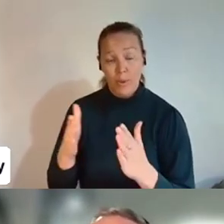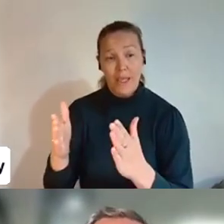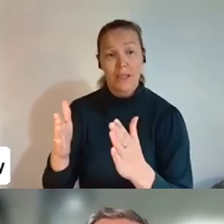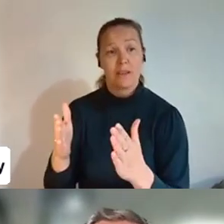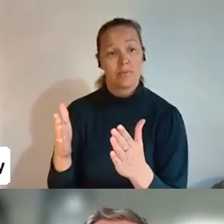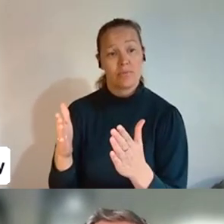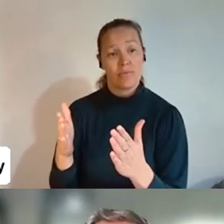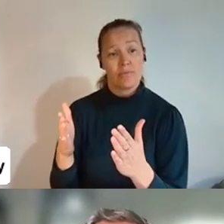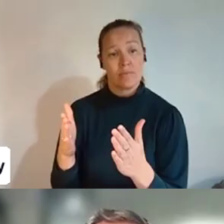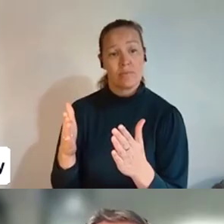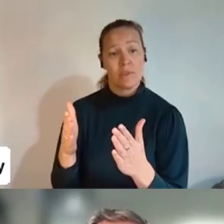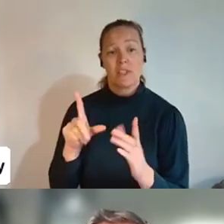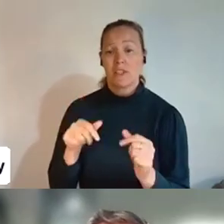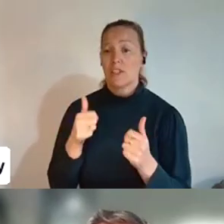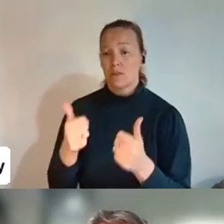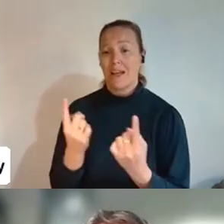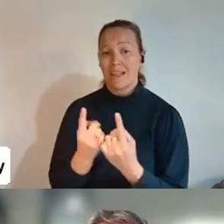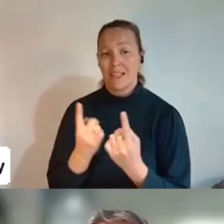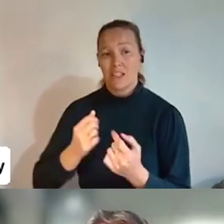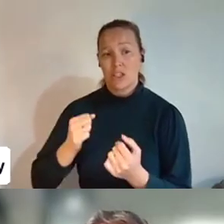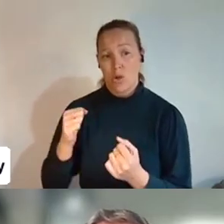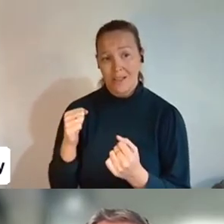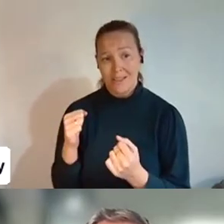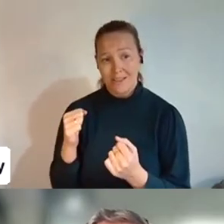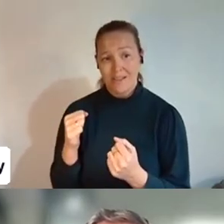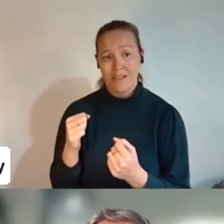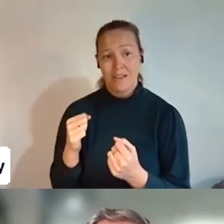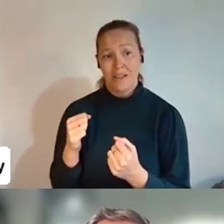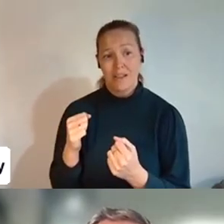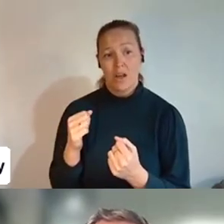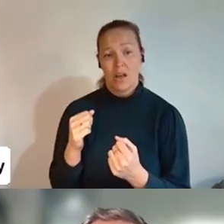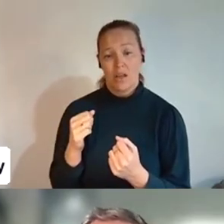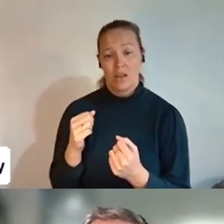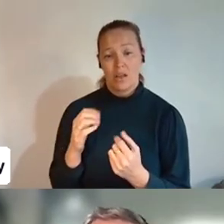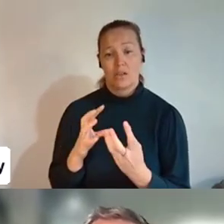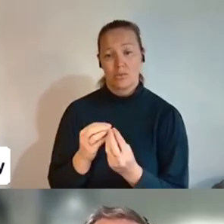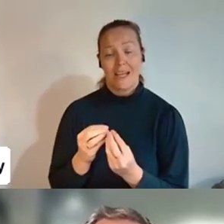they're doing really good things in Scotland around creating pathways for which is unusual.